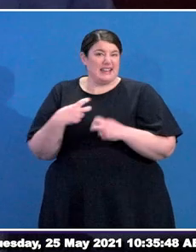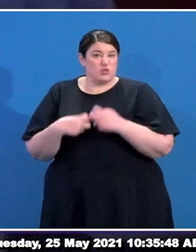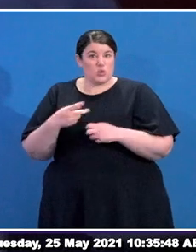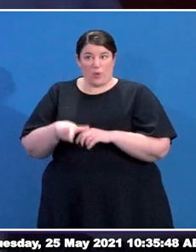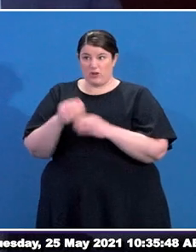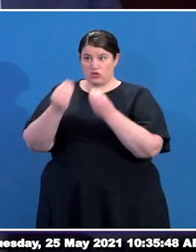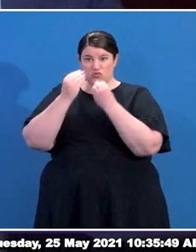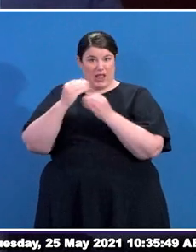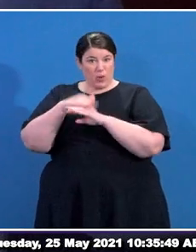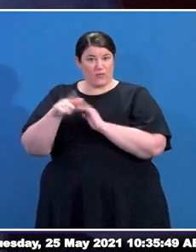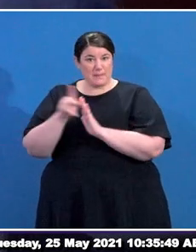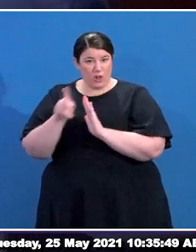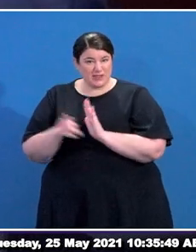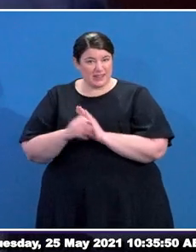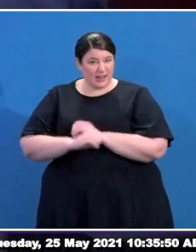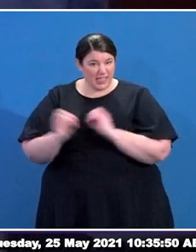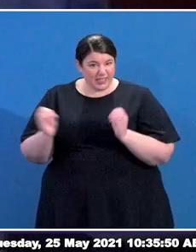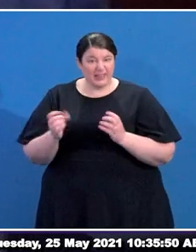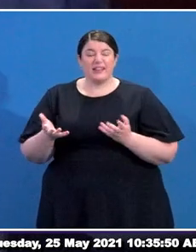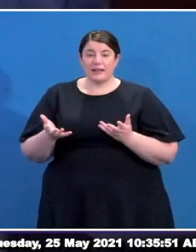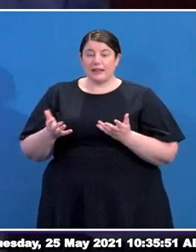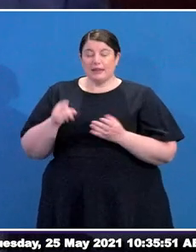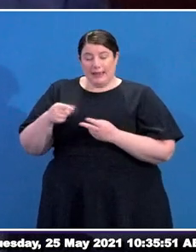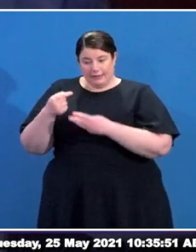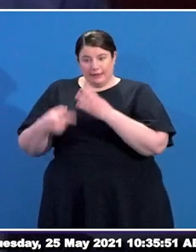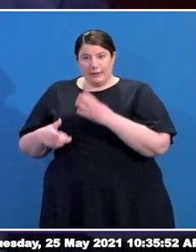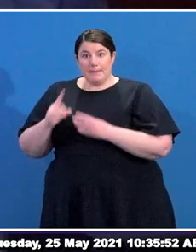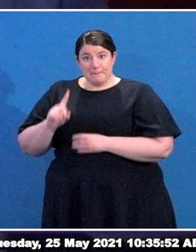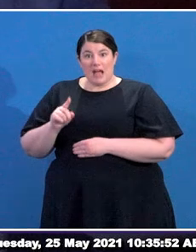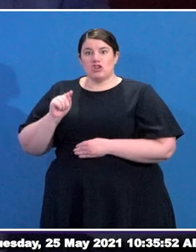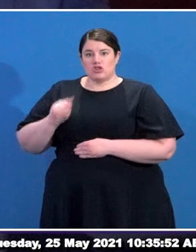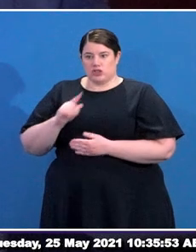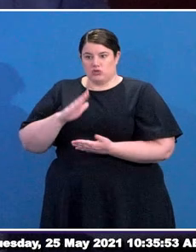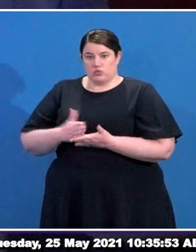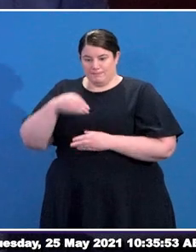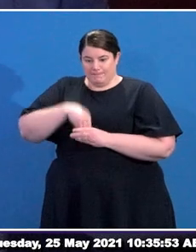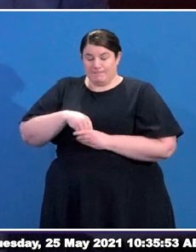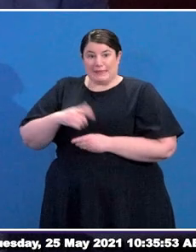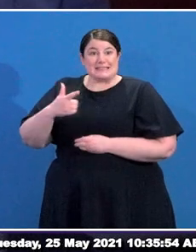But, you know, that theme of she was scared and didn't know what to do.